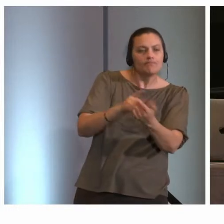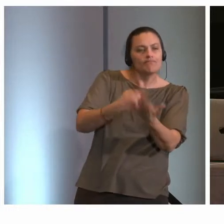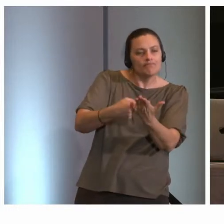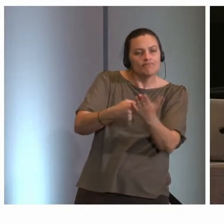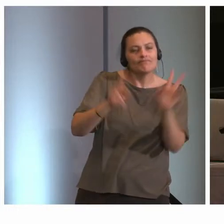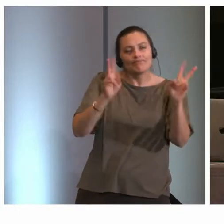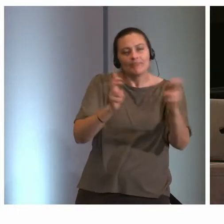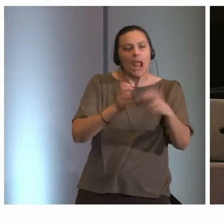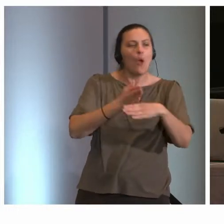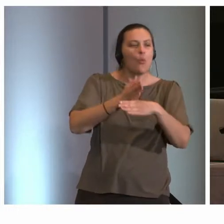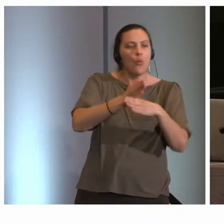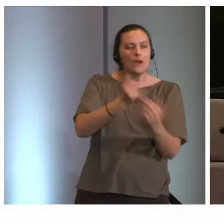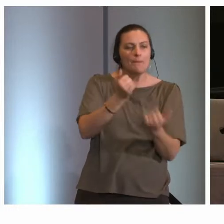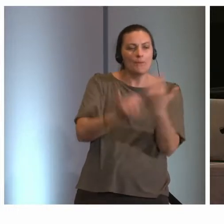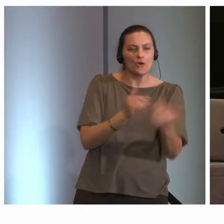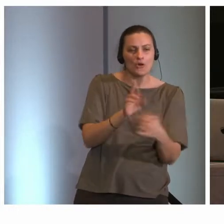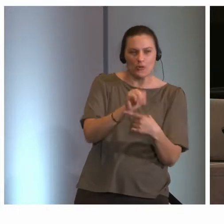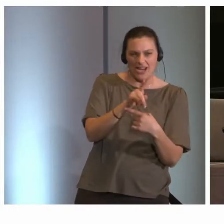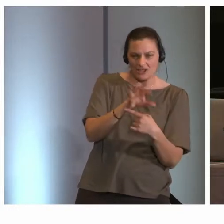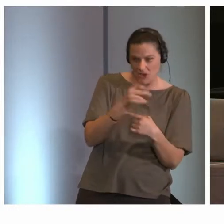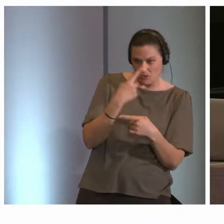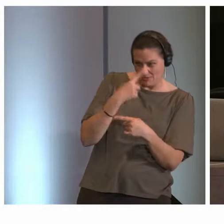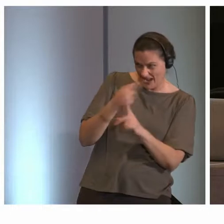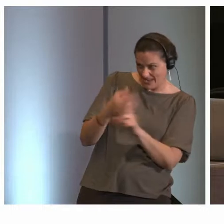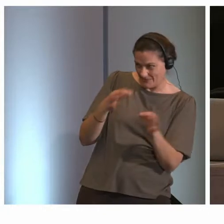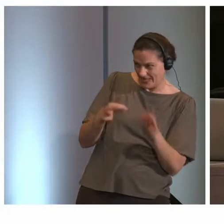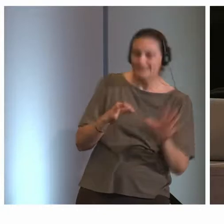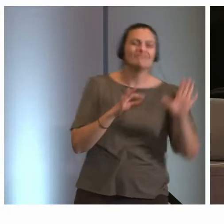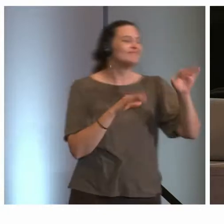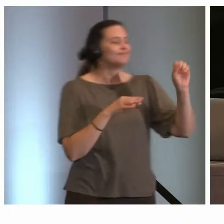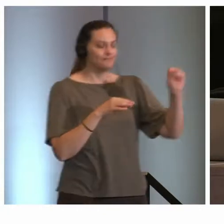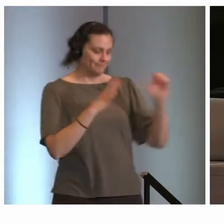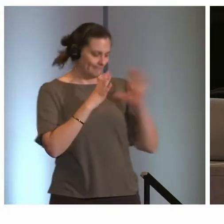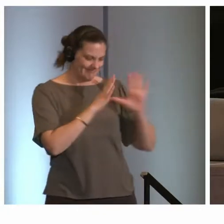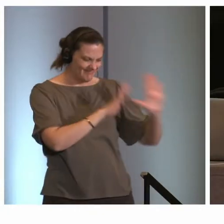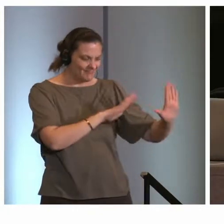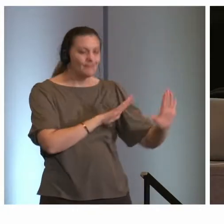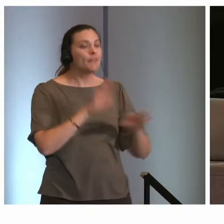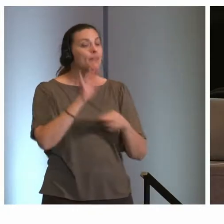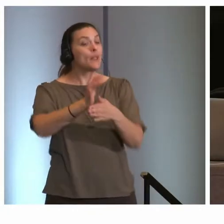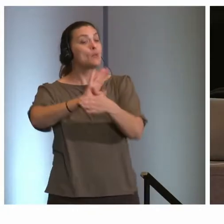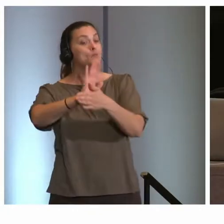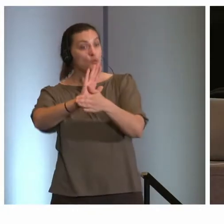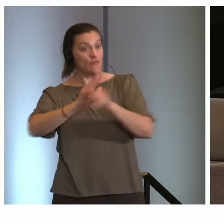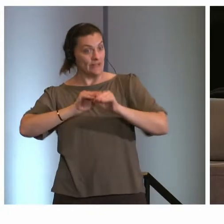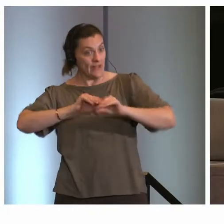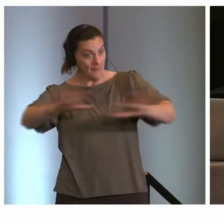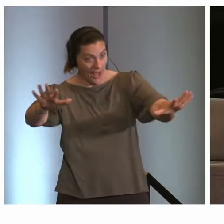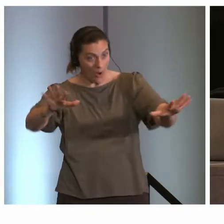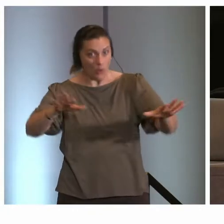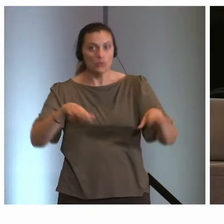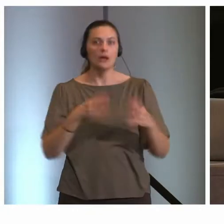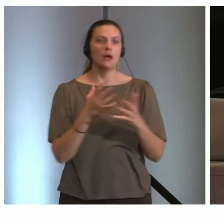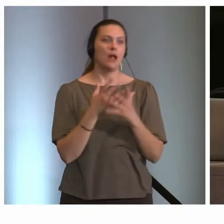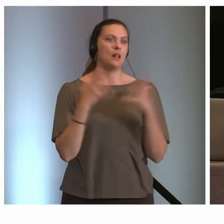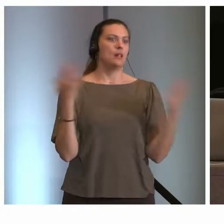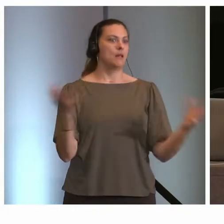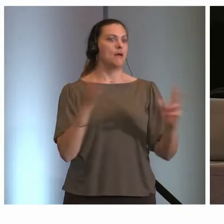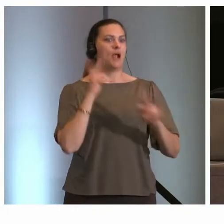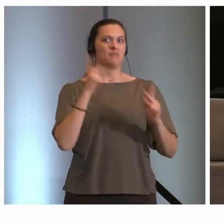met with him and came up with a really great -- the woodburn ratio -- -- Danny Woodburn: After the movie came out, there